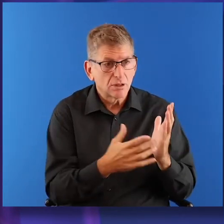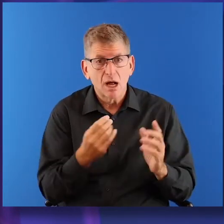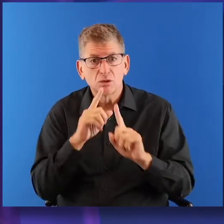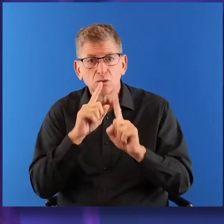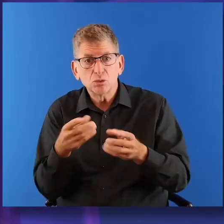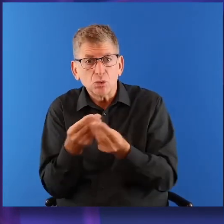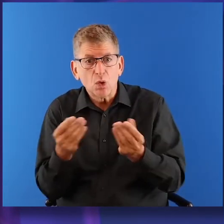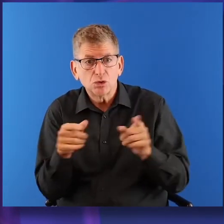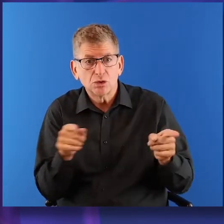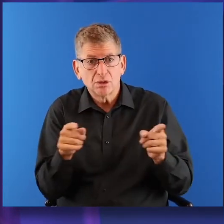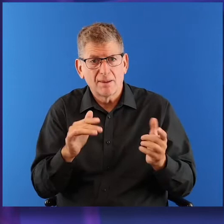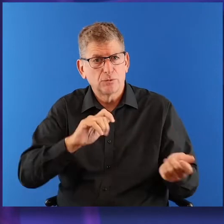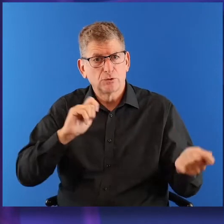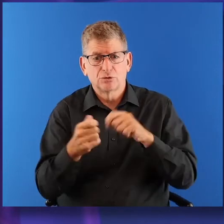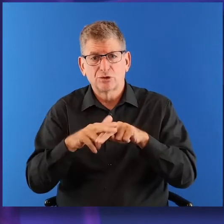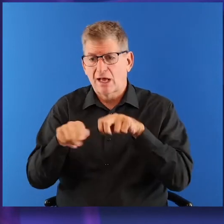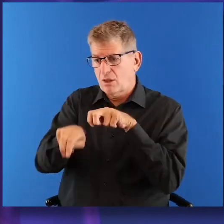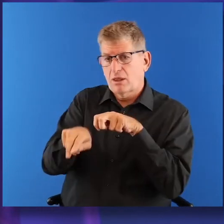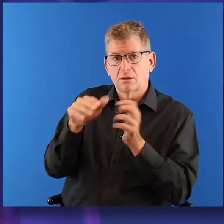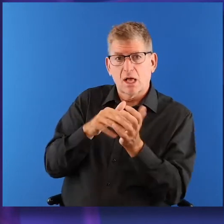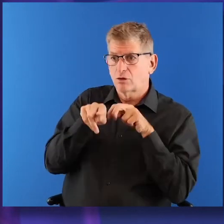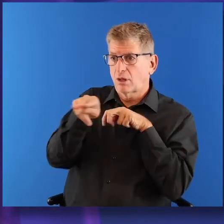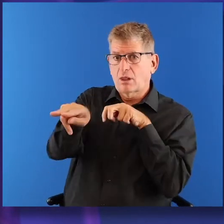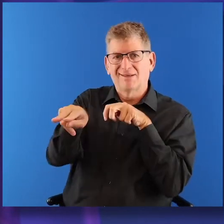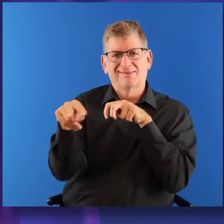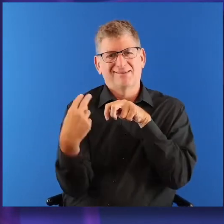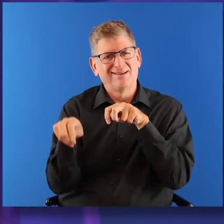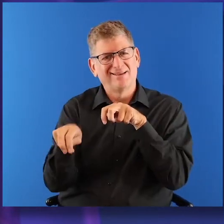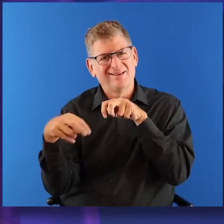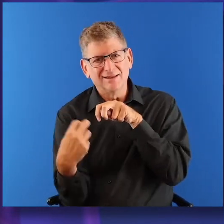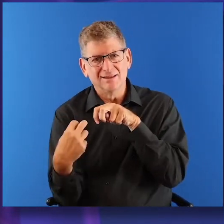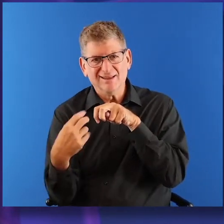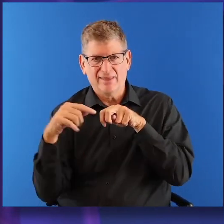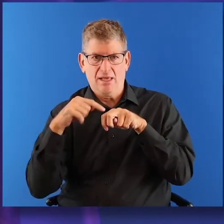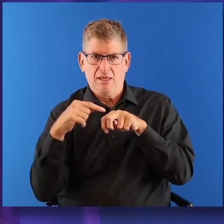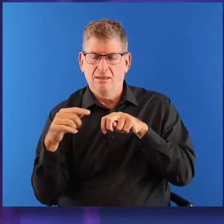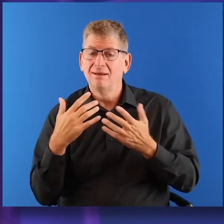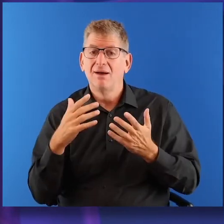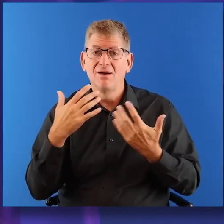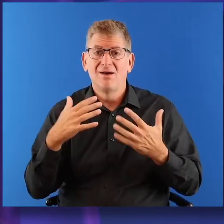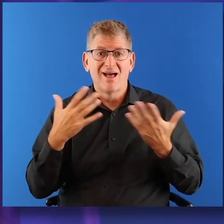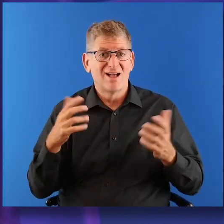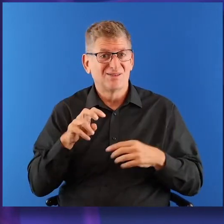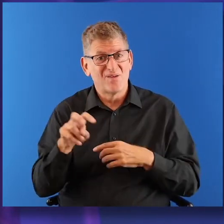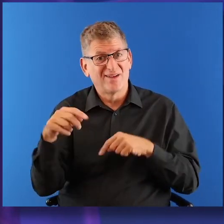literally turn the chair around. This has been quite a journey. We've been living through the evolution of